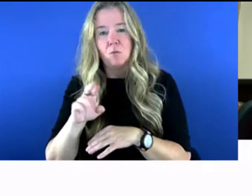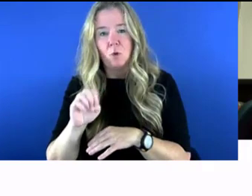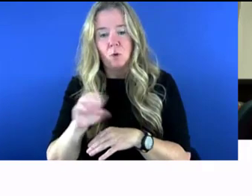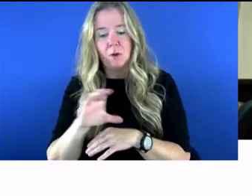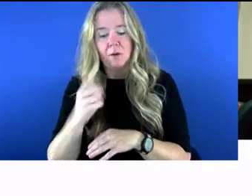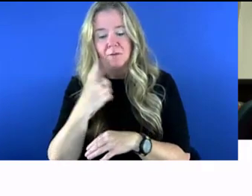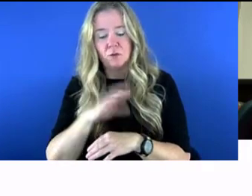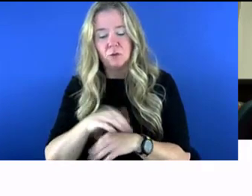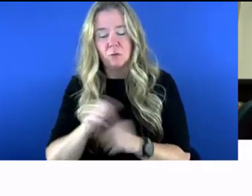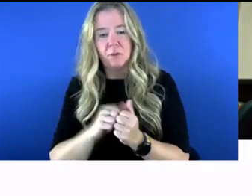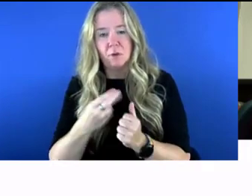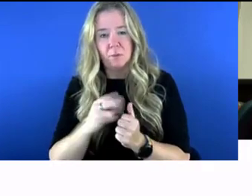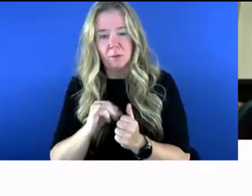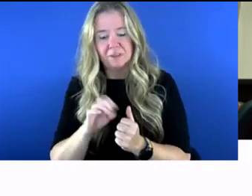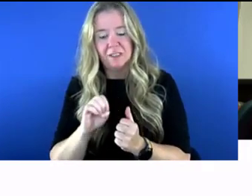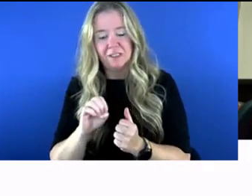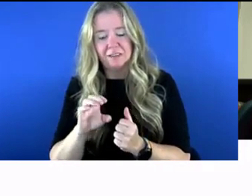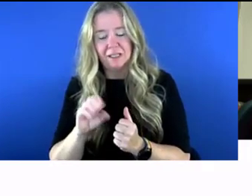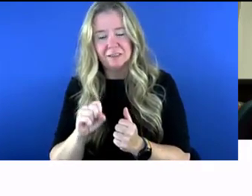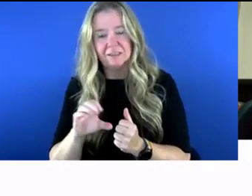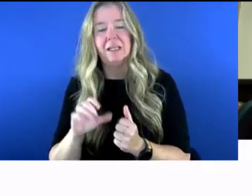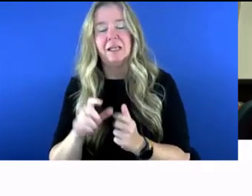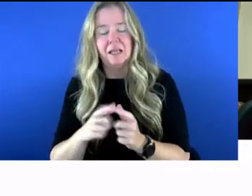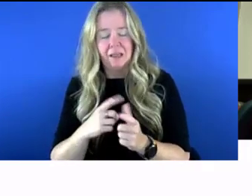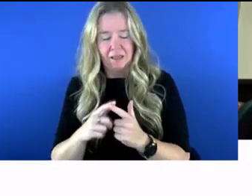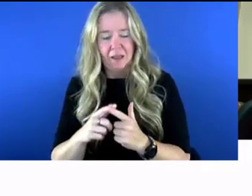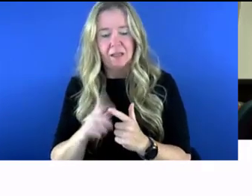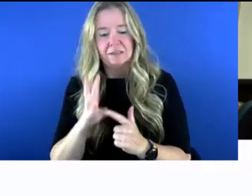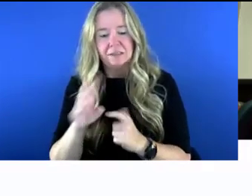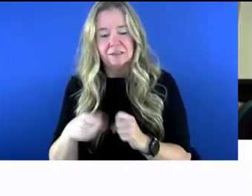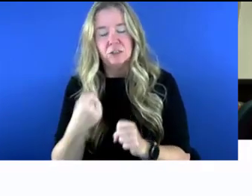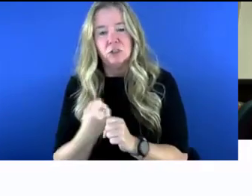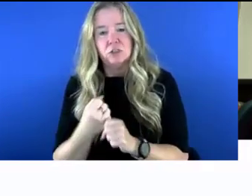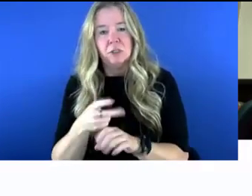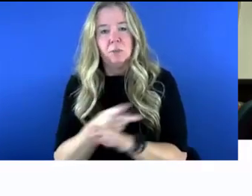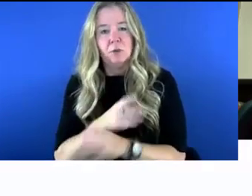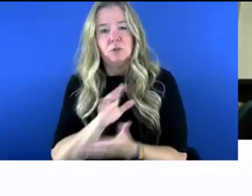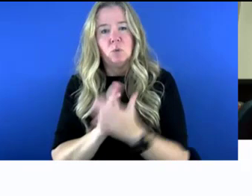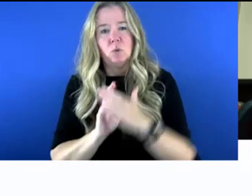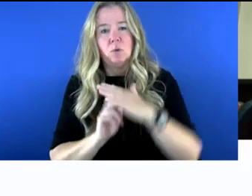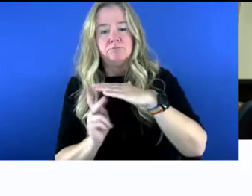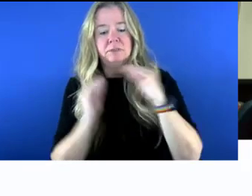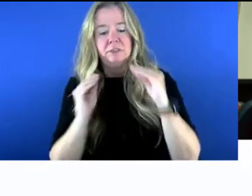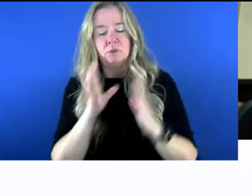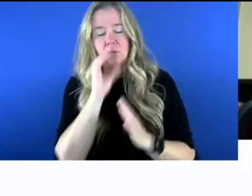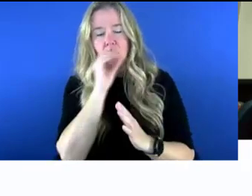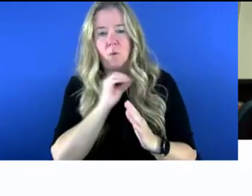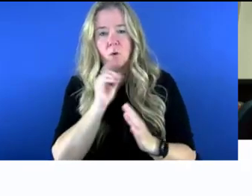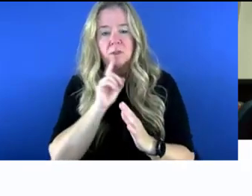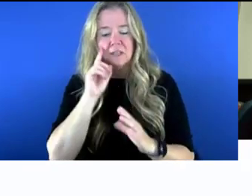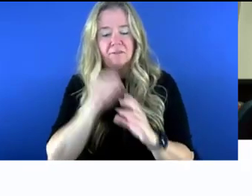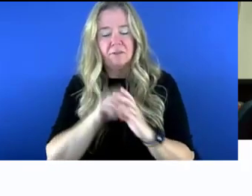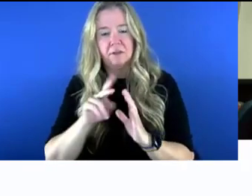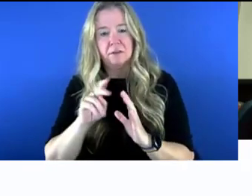a year in ECSE, and then six years as a preschool kindergarten teacher for the oral deaf program in Kent County.